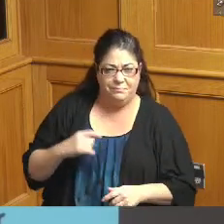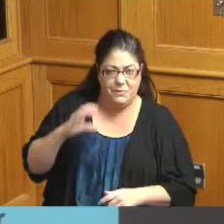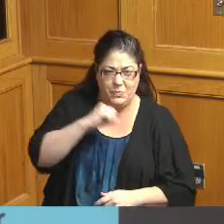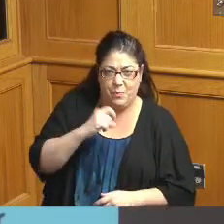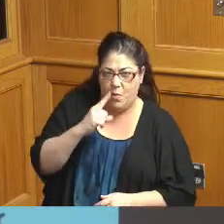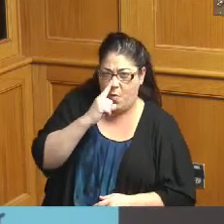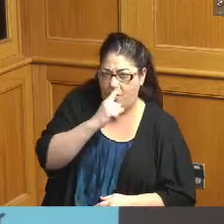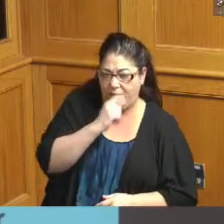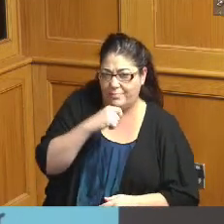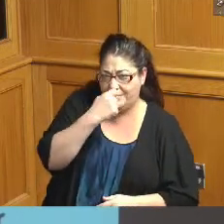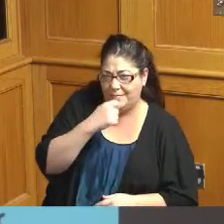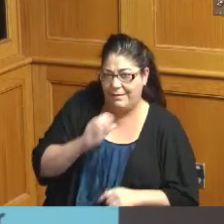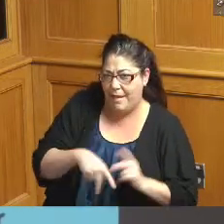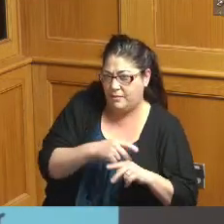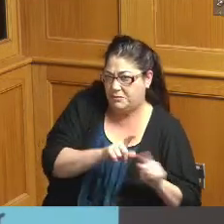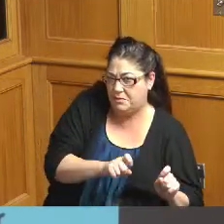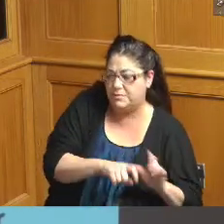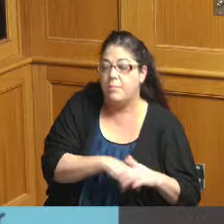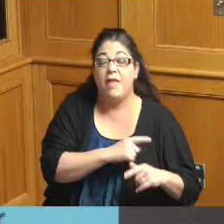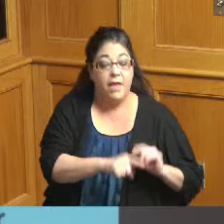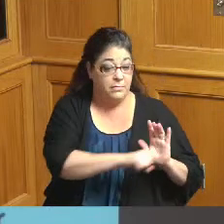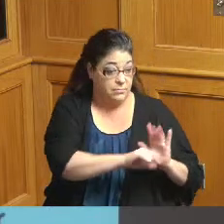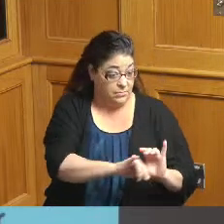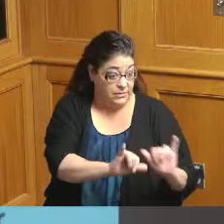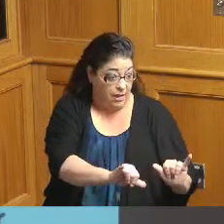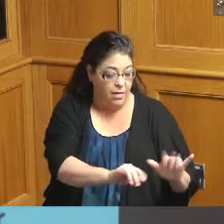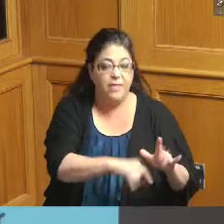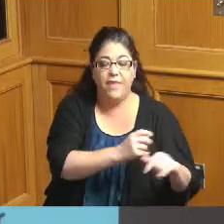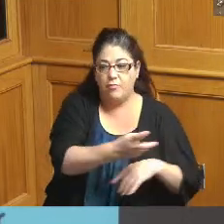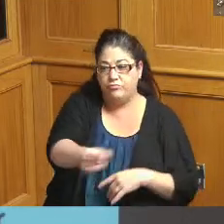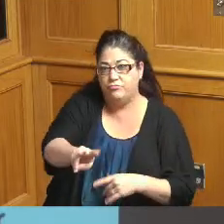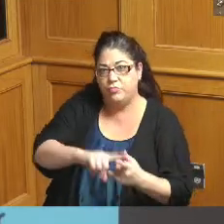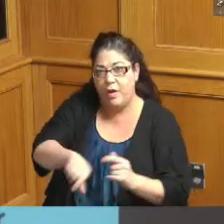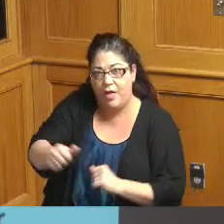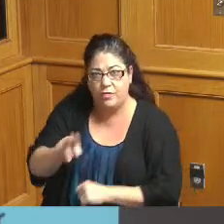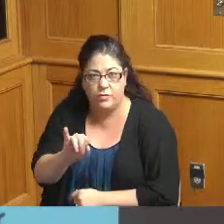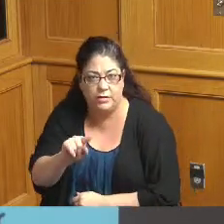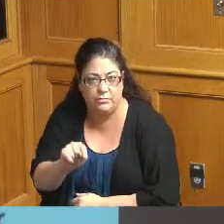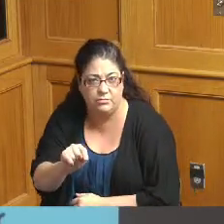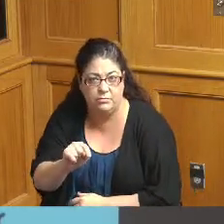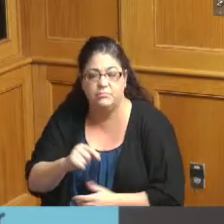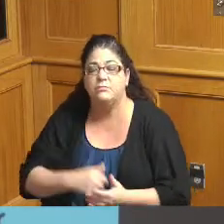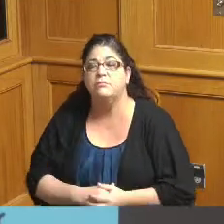staff that medical observation unit the other challenge for us and I'm sure Mr Patton I'll